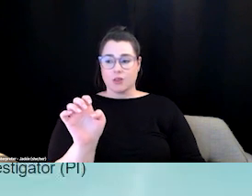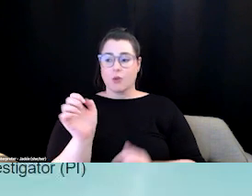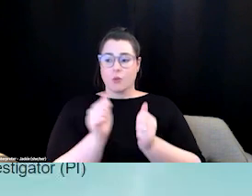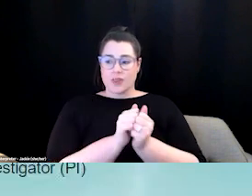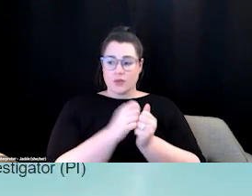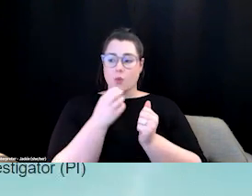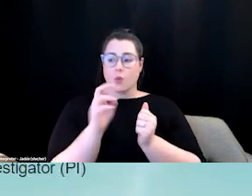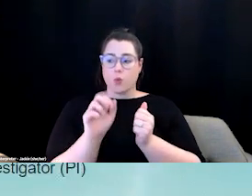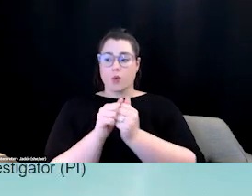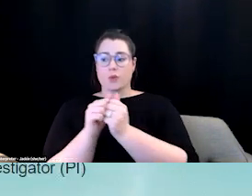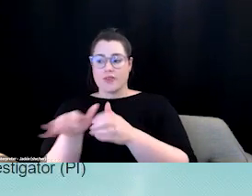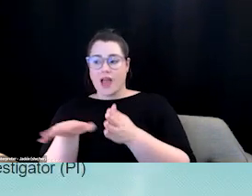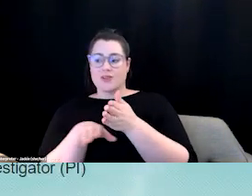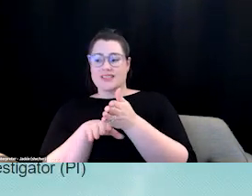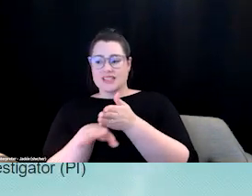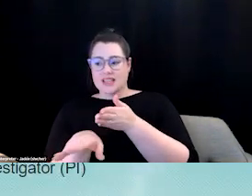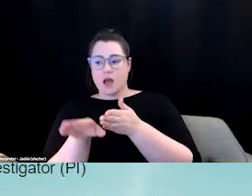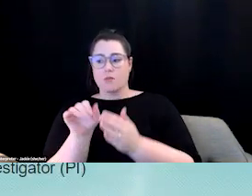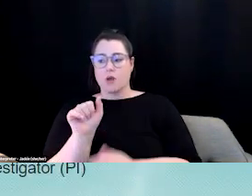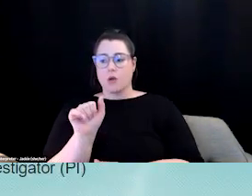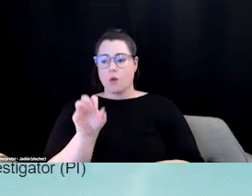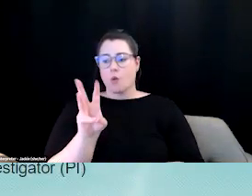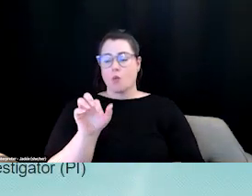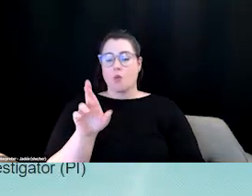So for the CAREER solicitation, this applies for any solicitation,